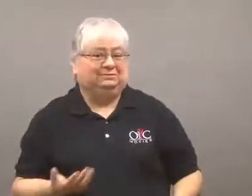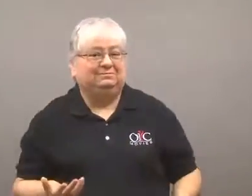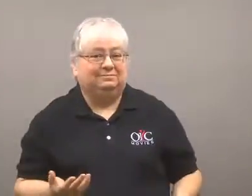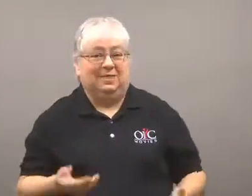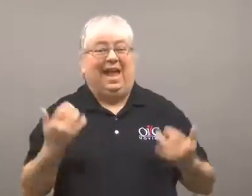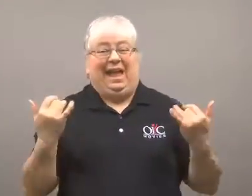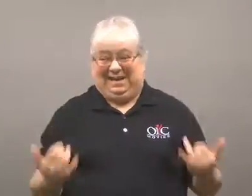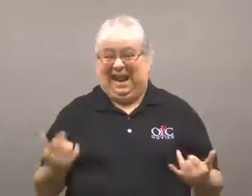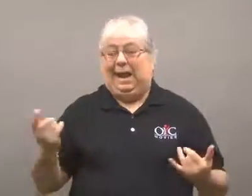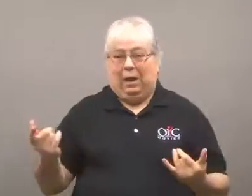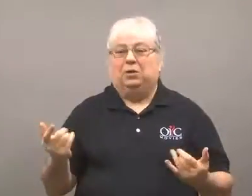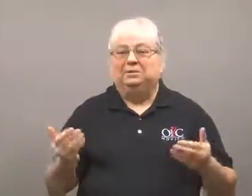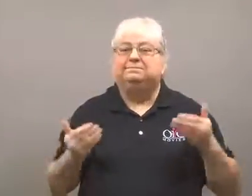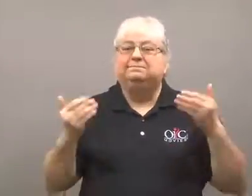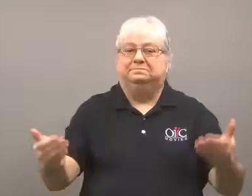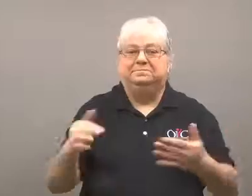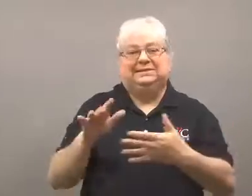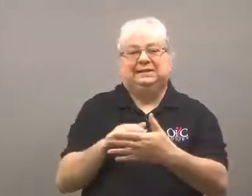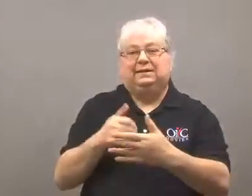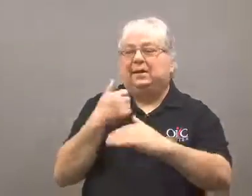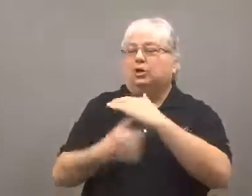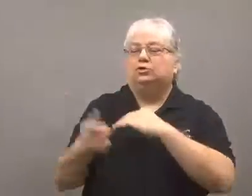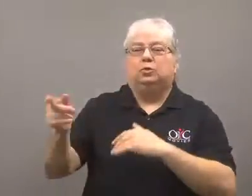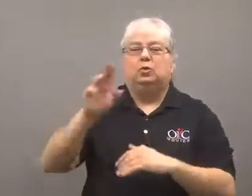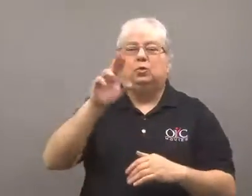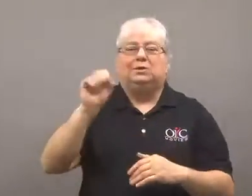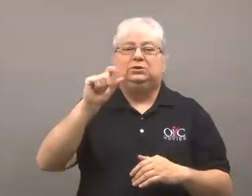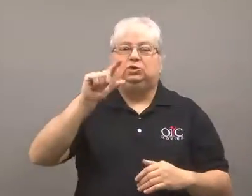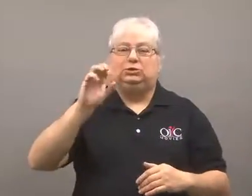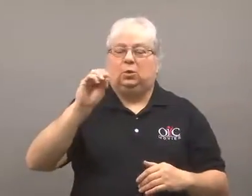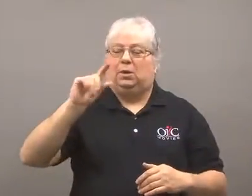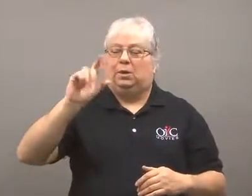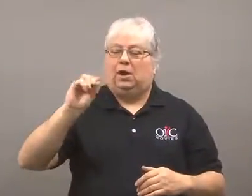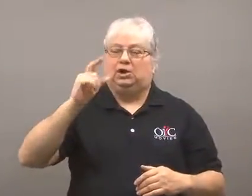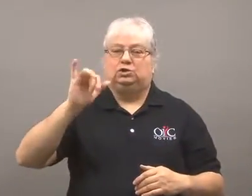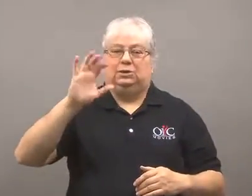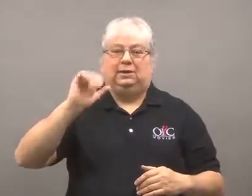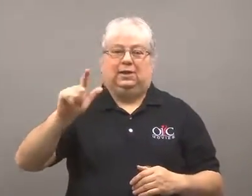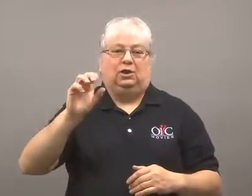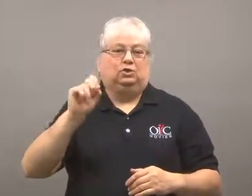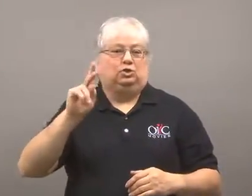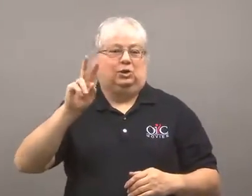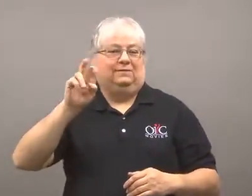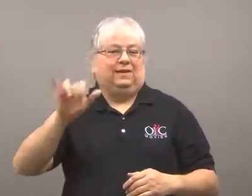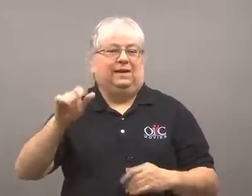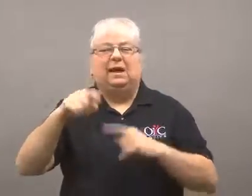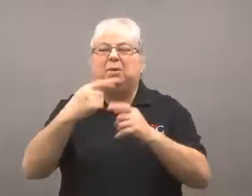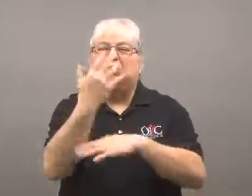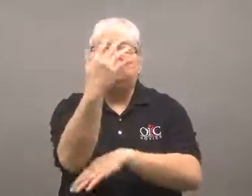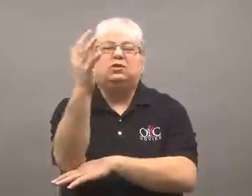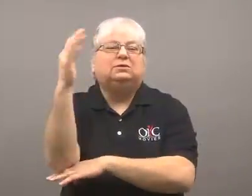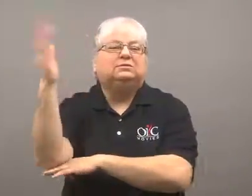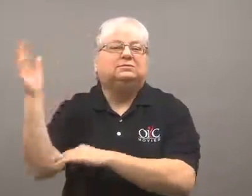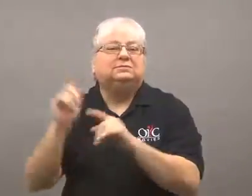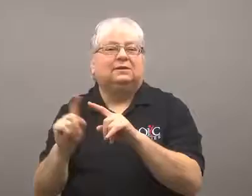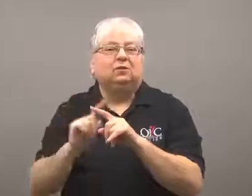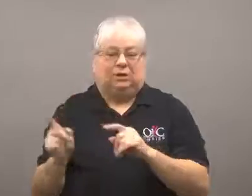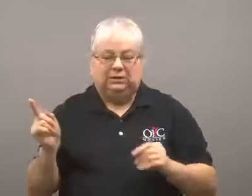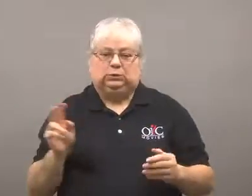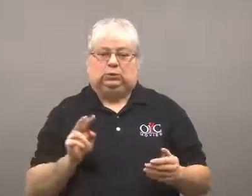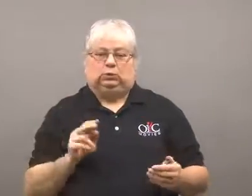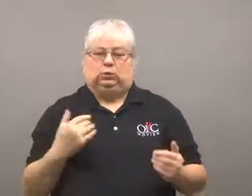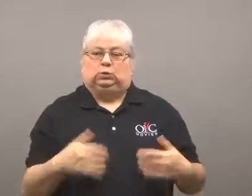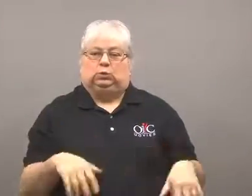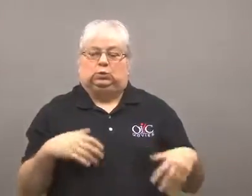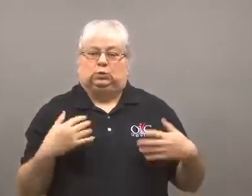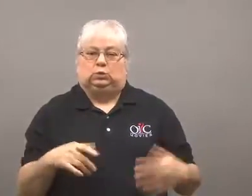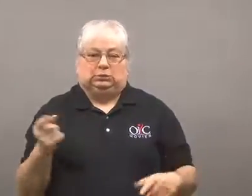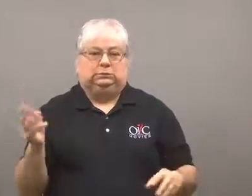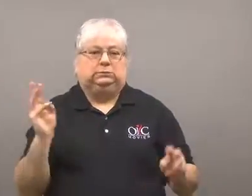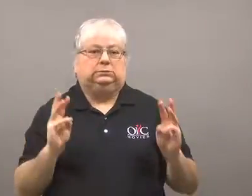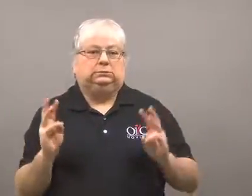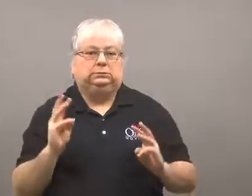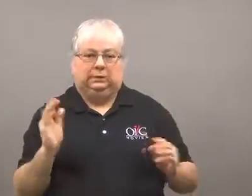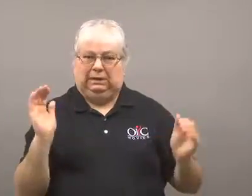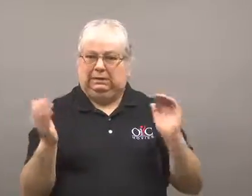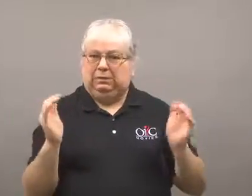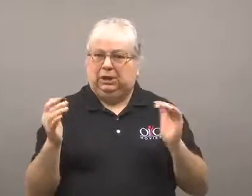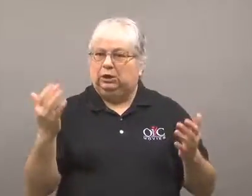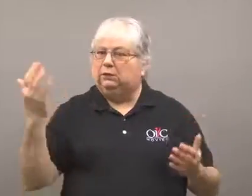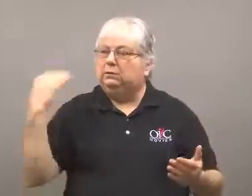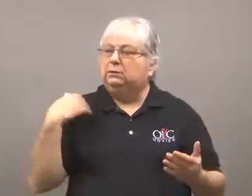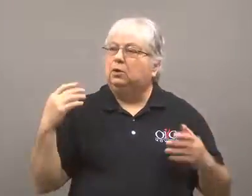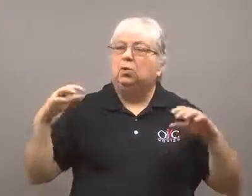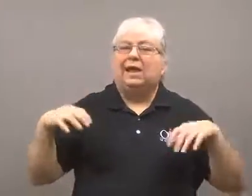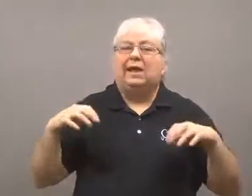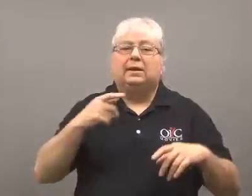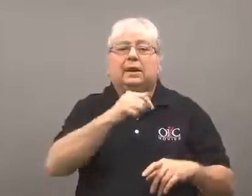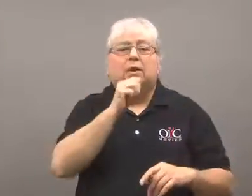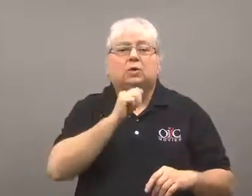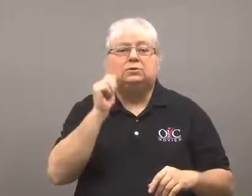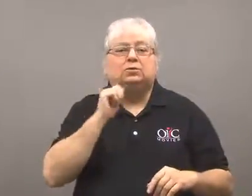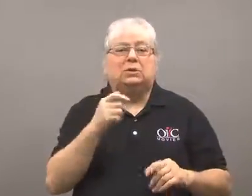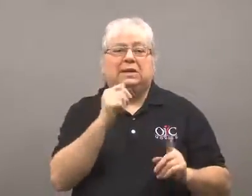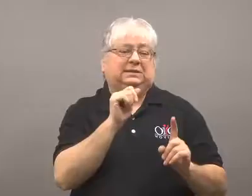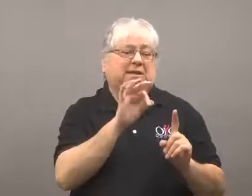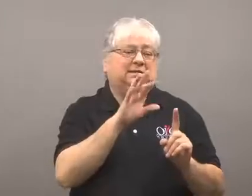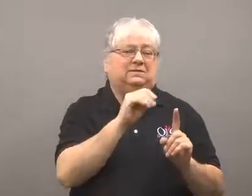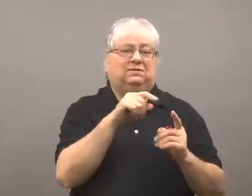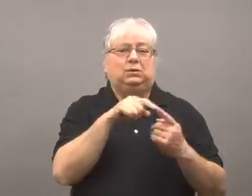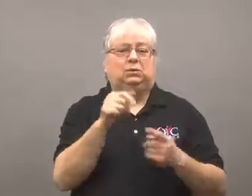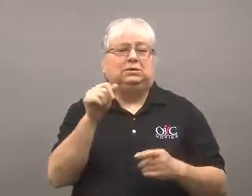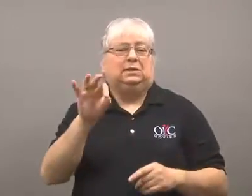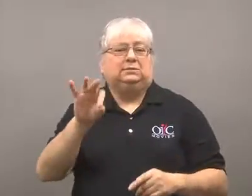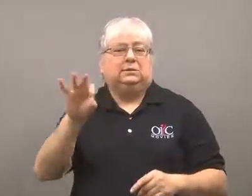She's now working on a study under the US Geological Survey regarding forests.